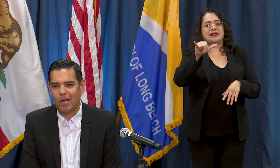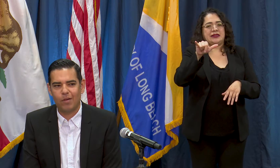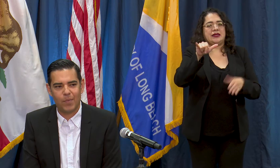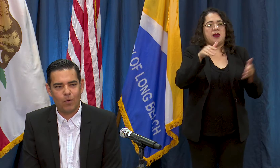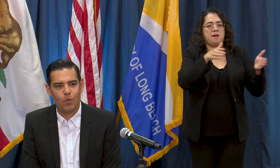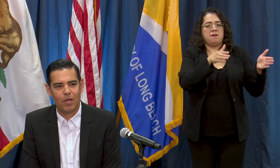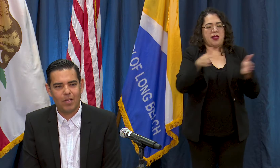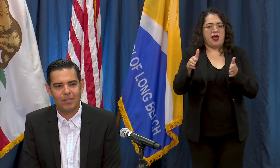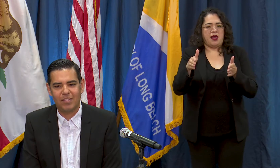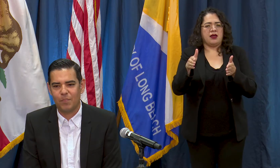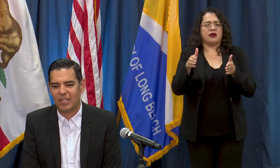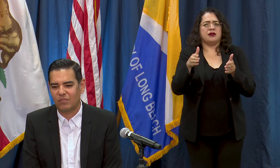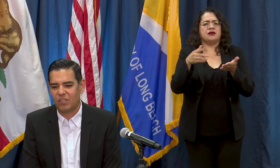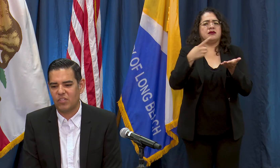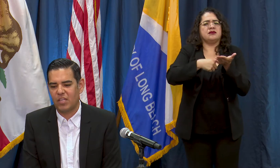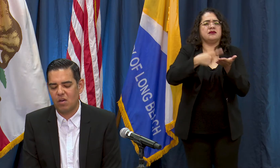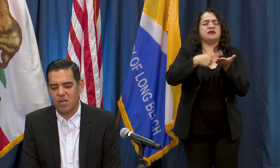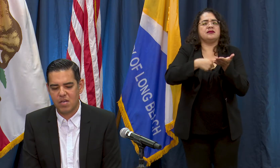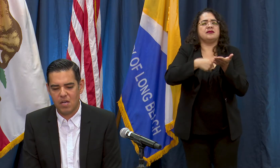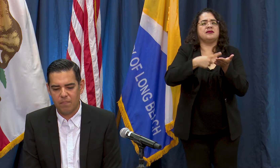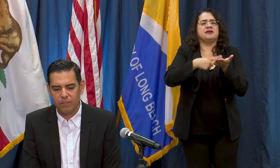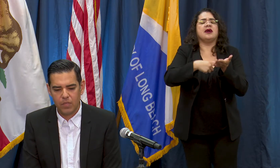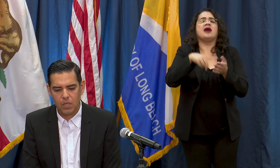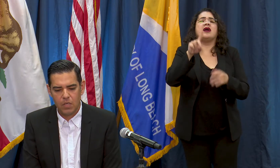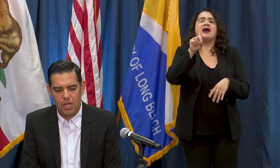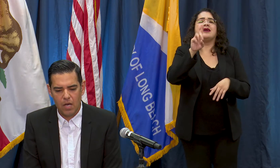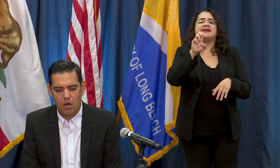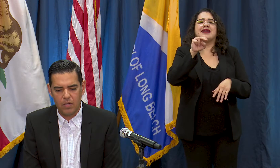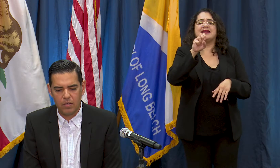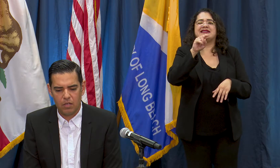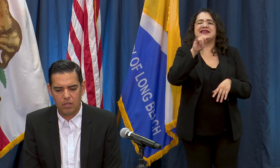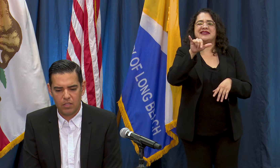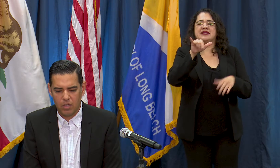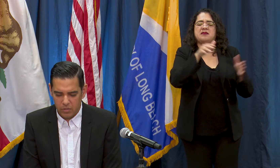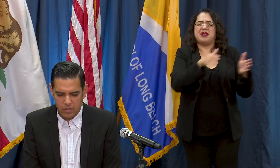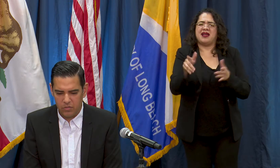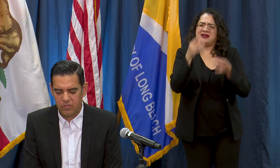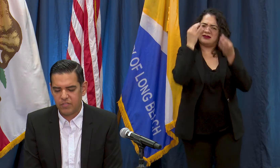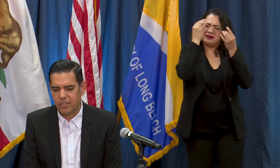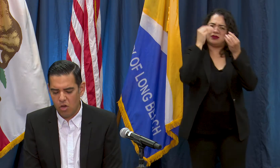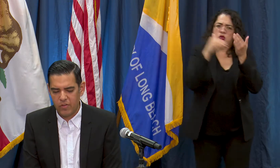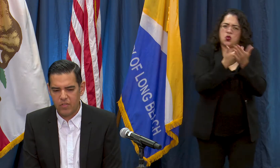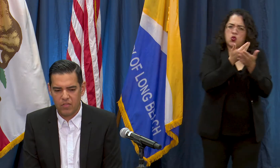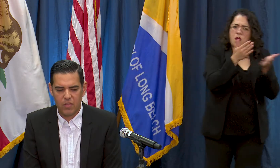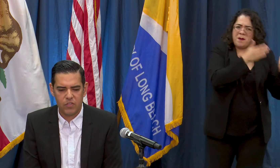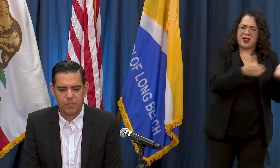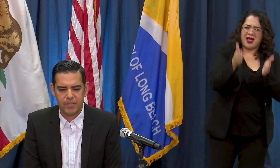about the impact of density on disease and COVID and this in particular